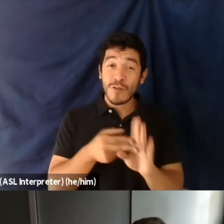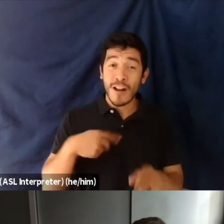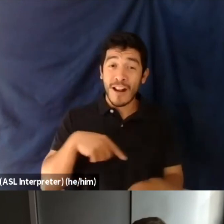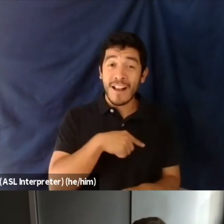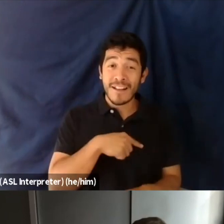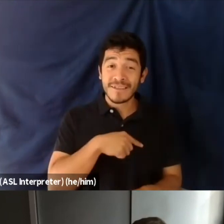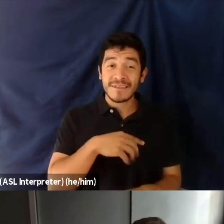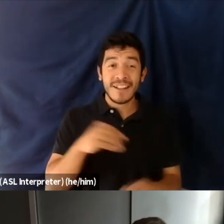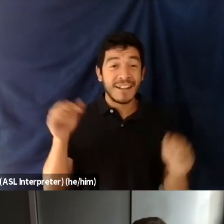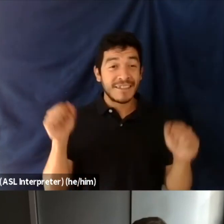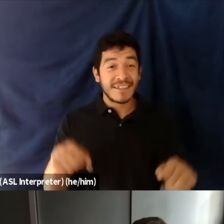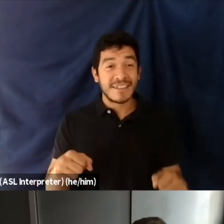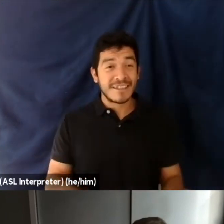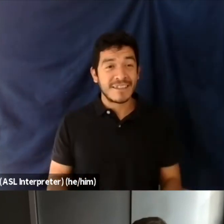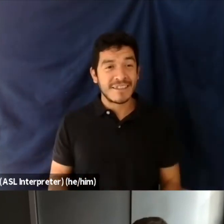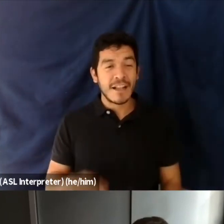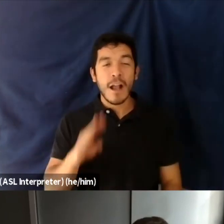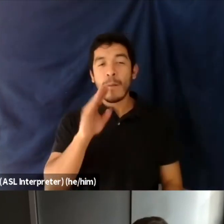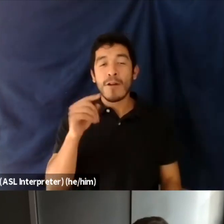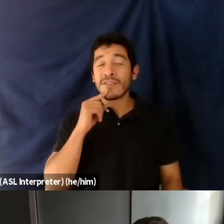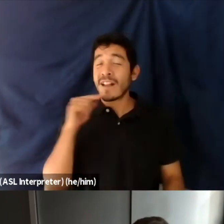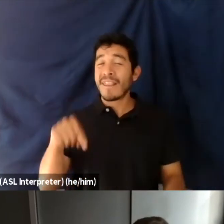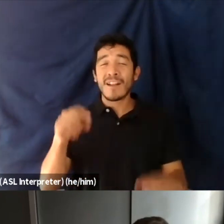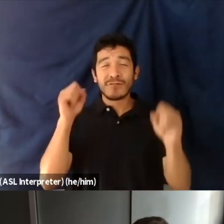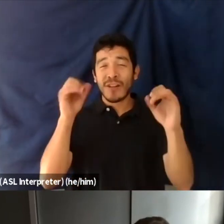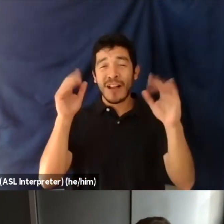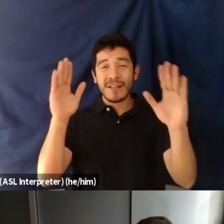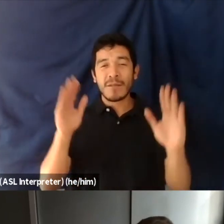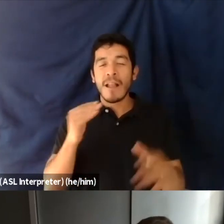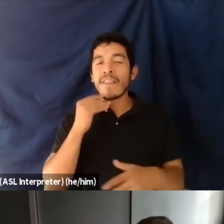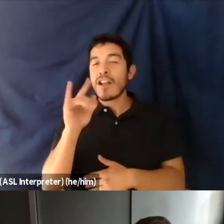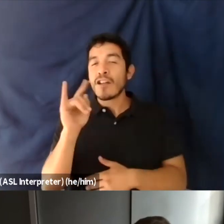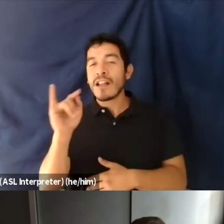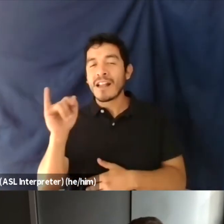Wasn't it incredible, thank you Katie, for being such an amazing moderator.